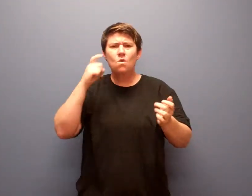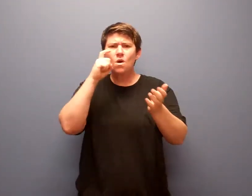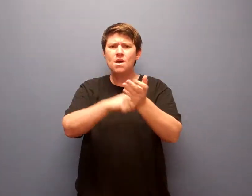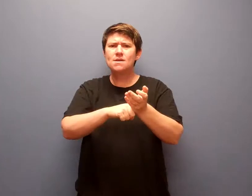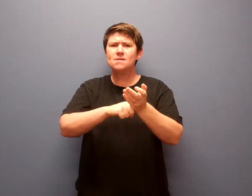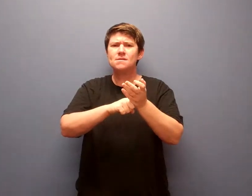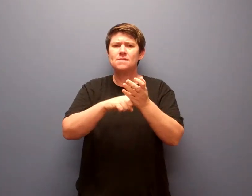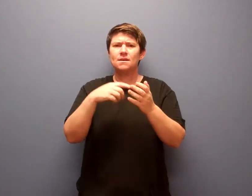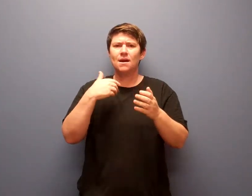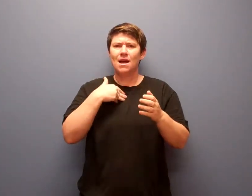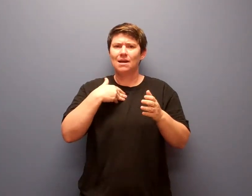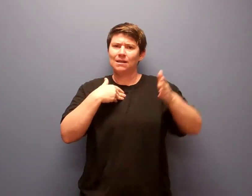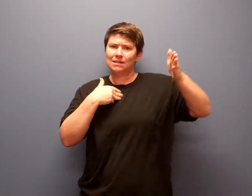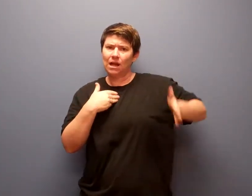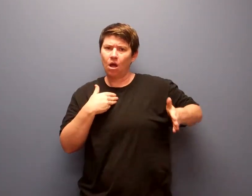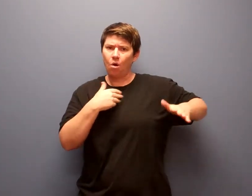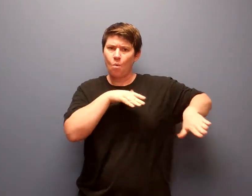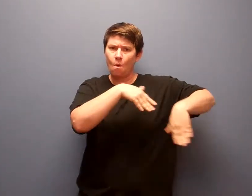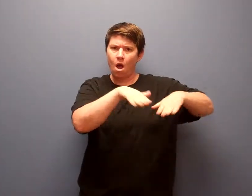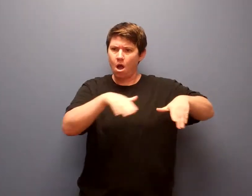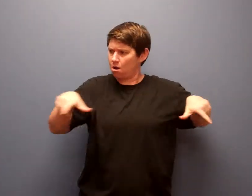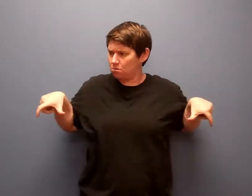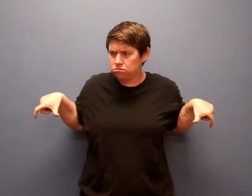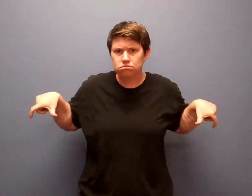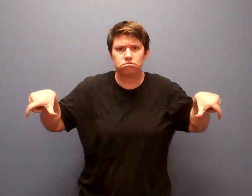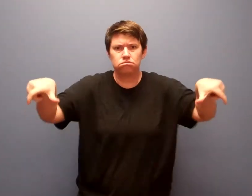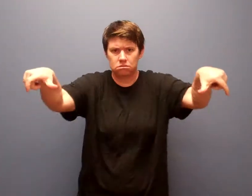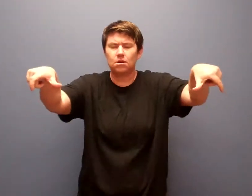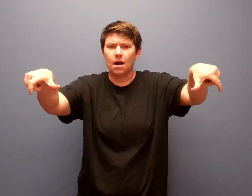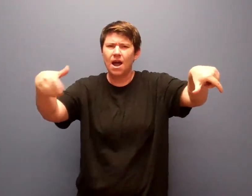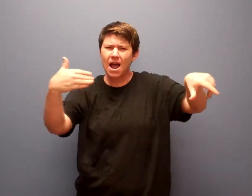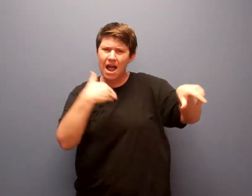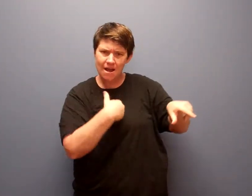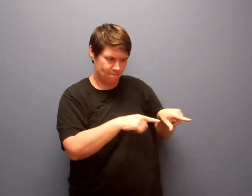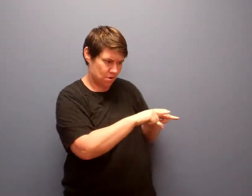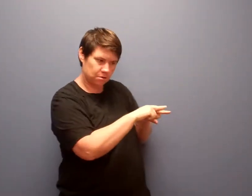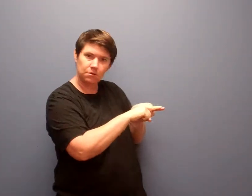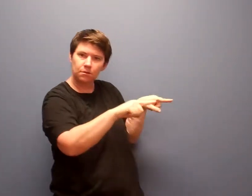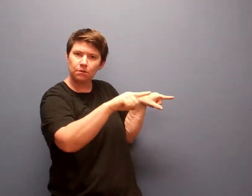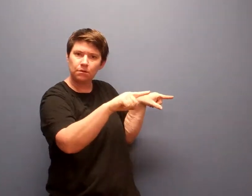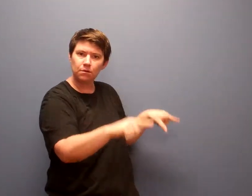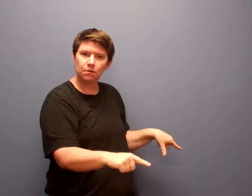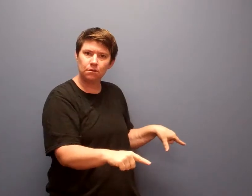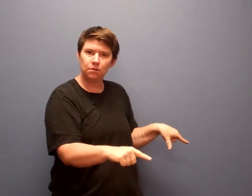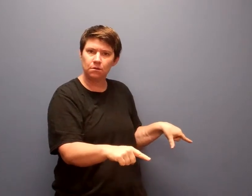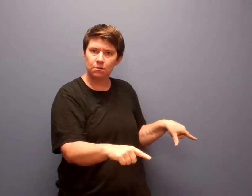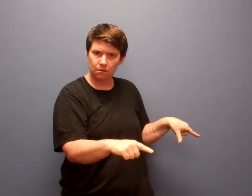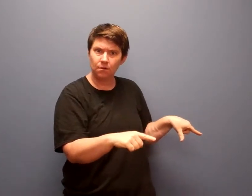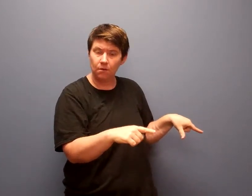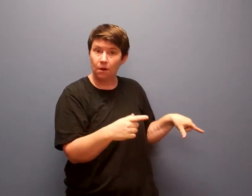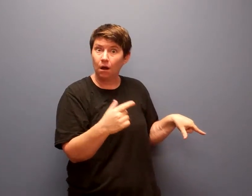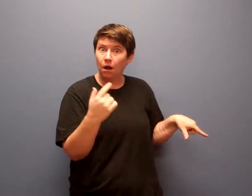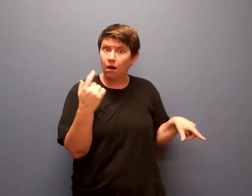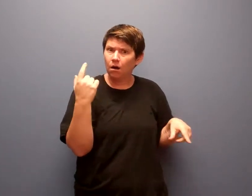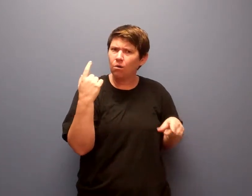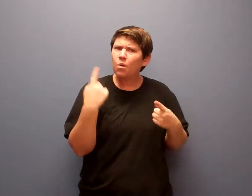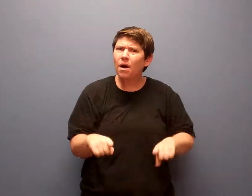You may have seen between the street and the sidewalk storm drains in the gutters.